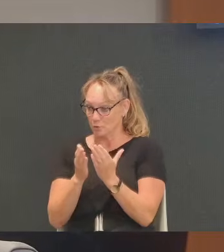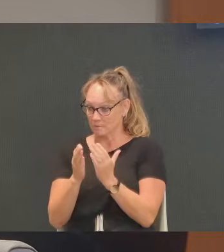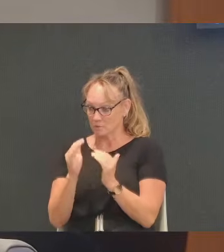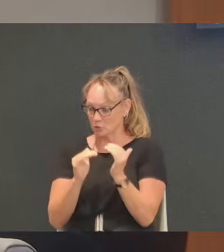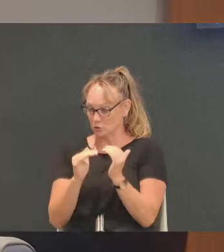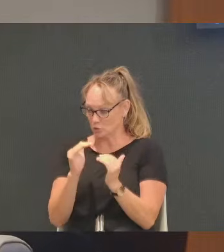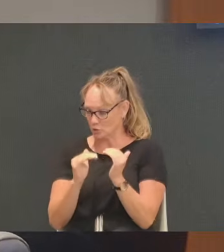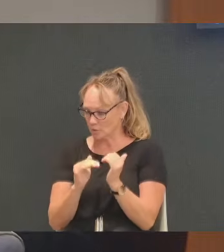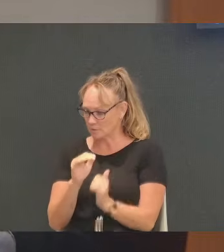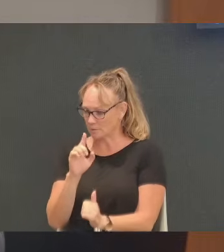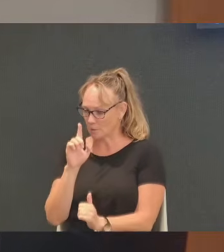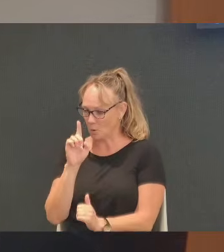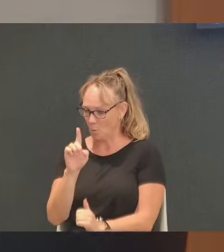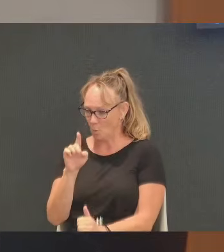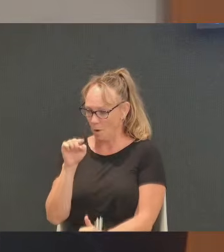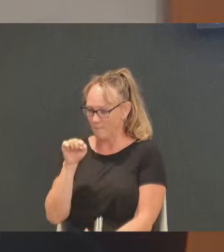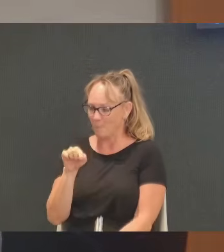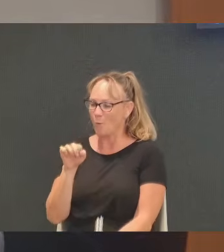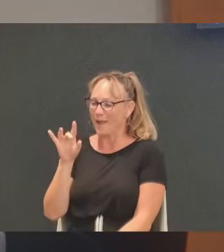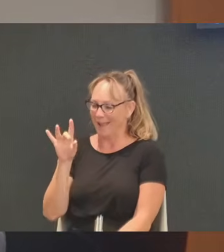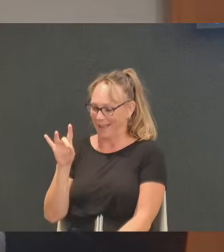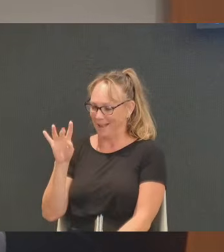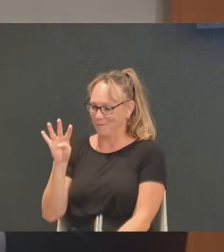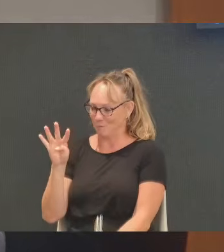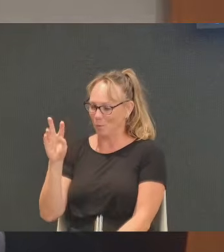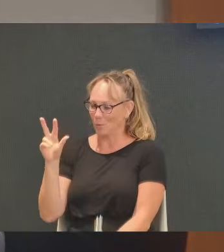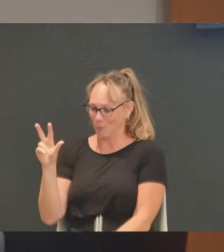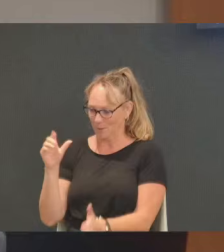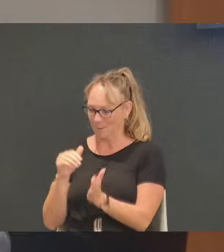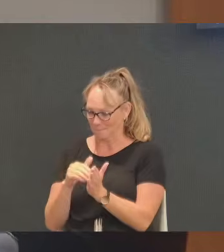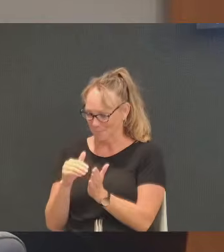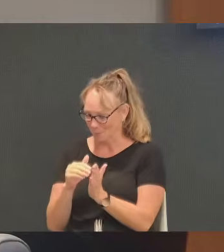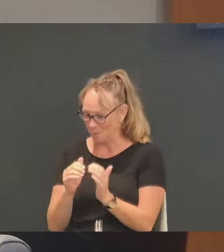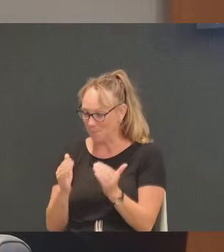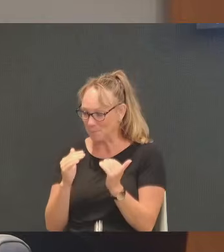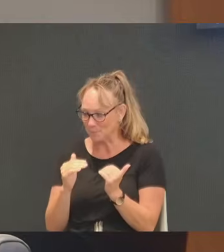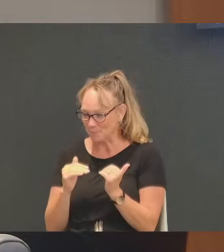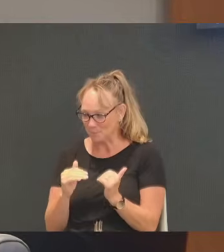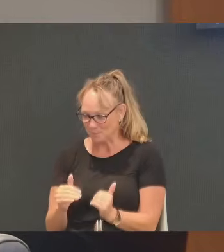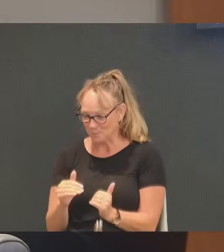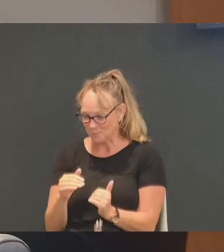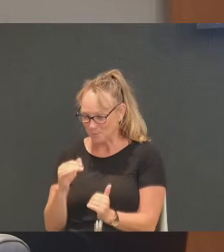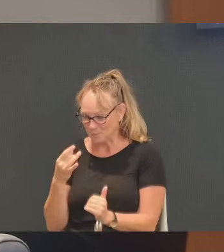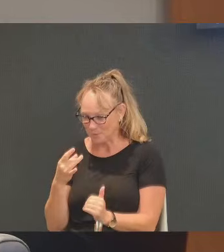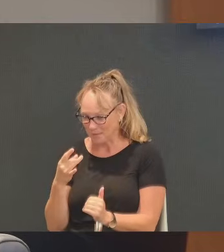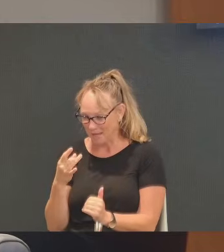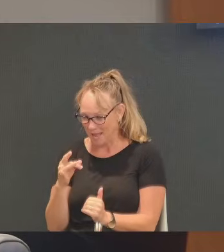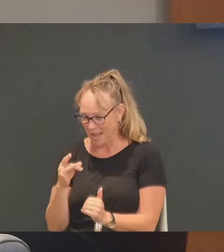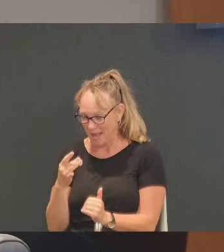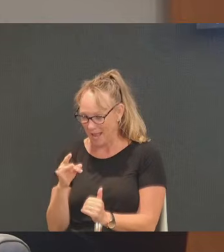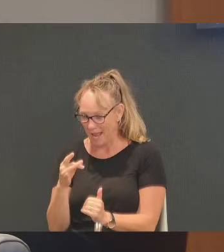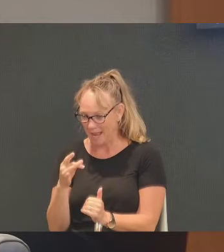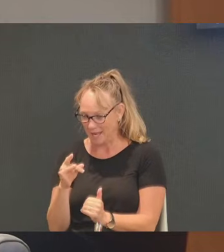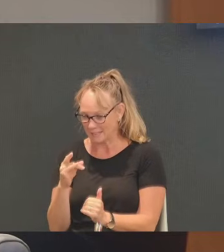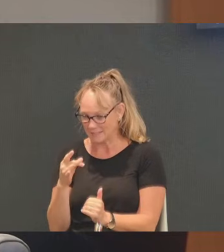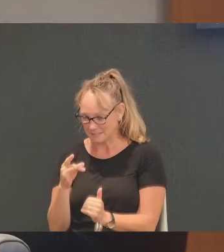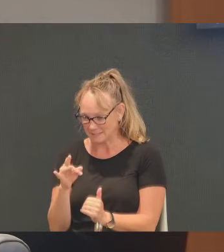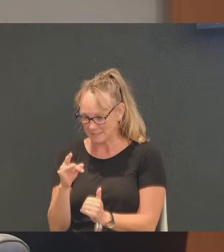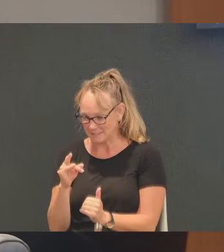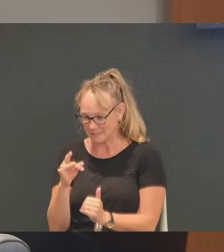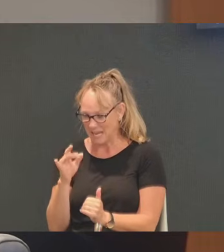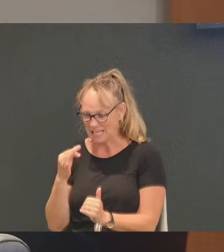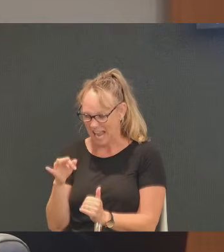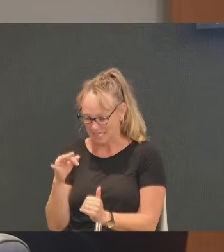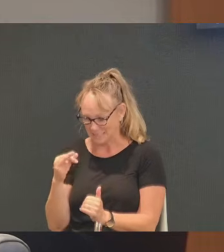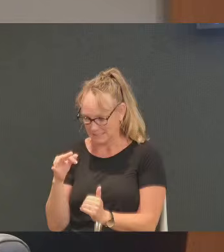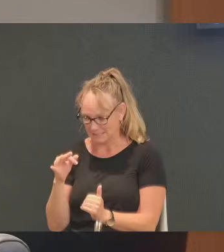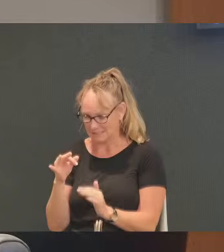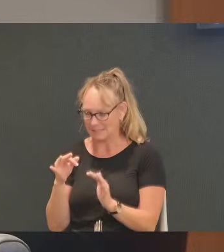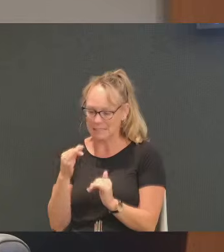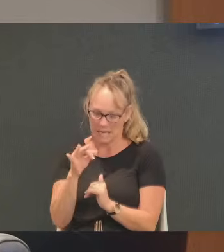million. item 19 Commissioners are the bid awards in the purchasing department. Actually 19 and 20